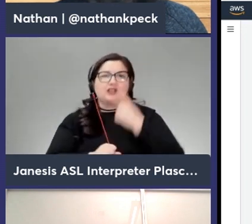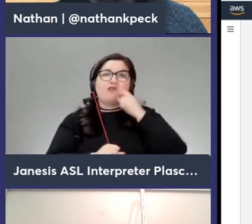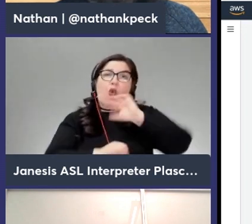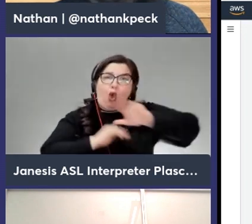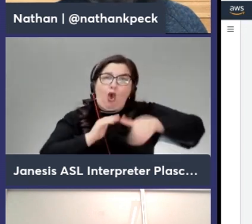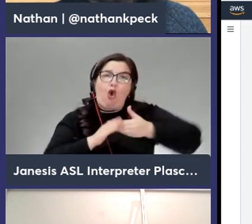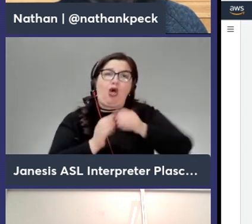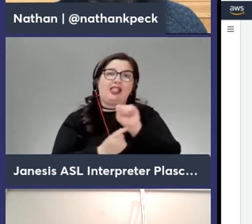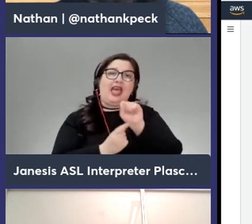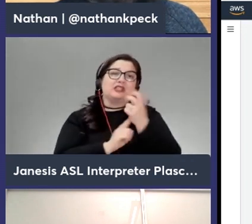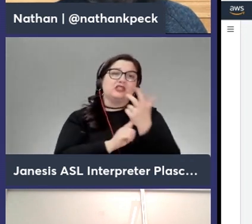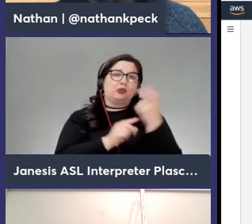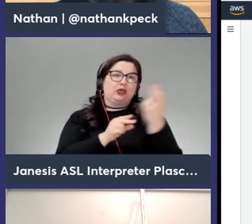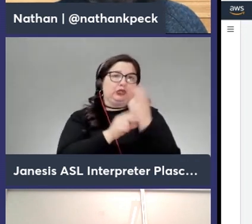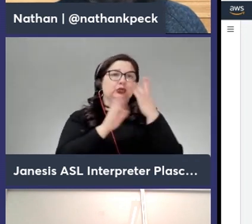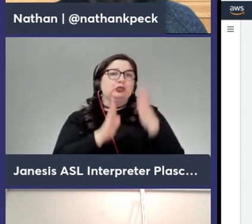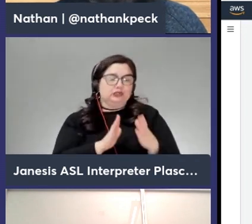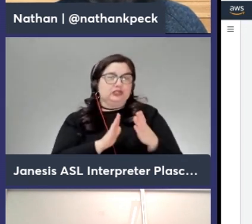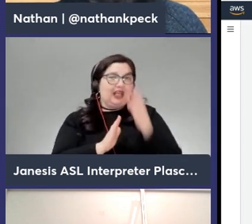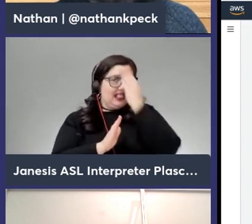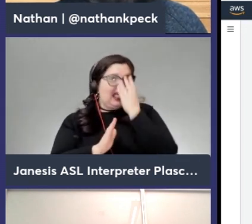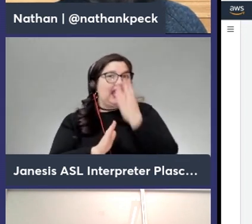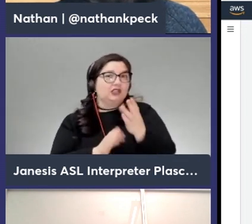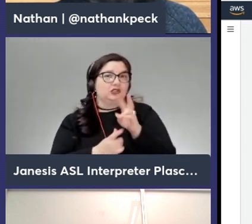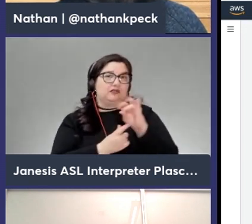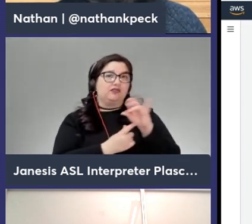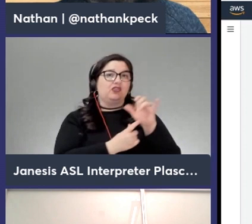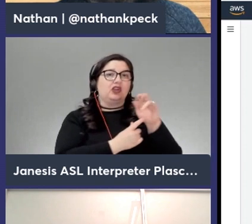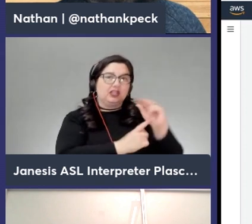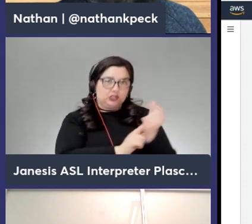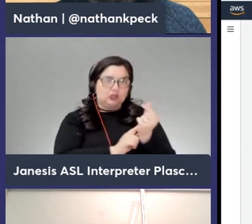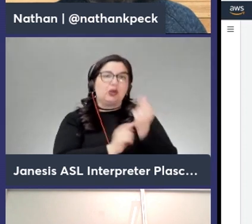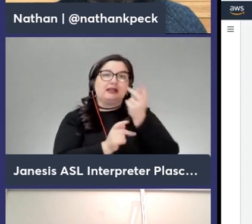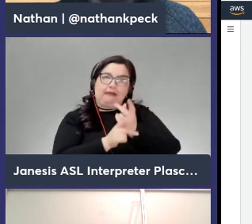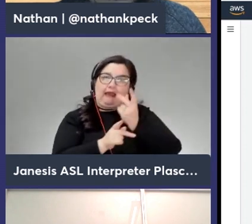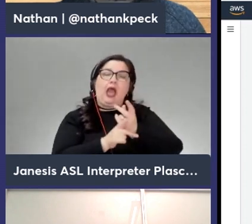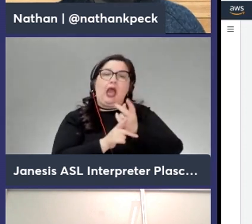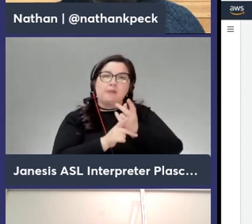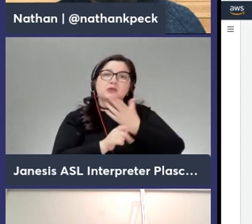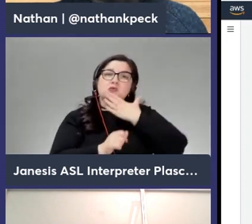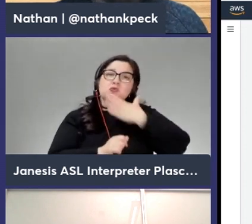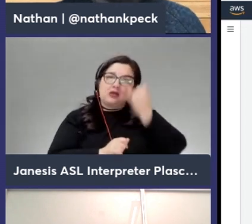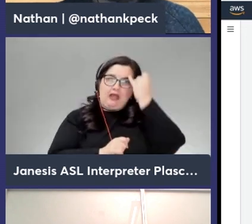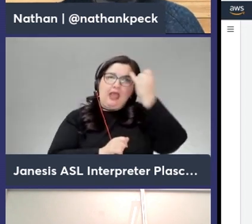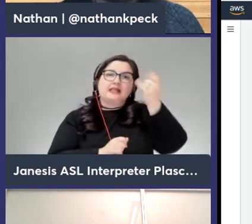so we have also kept versioning as a prerequisite for AWS Backup so you need to enable versioning first